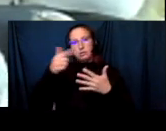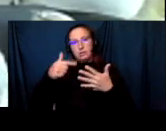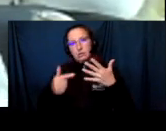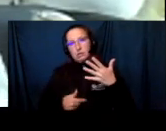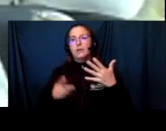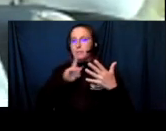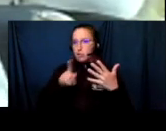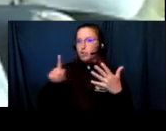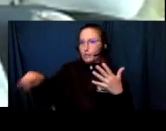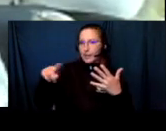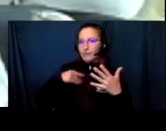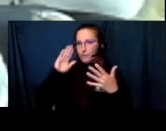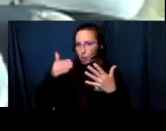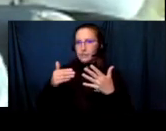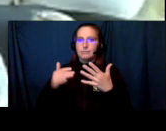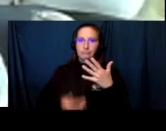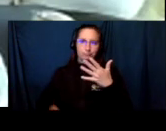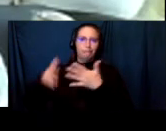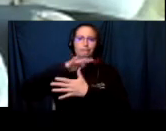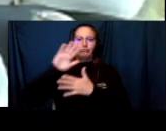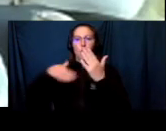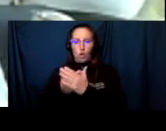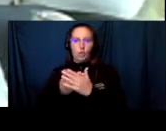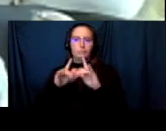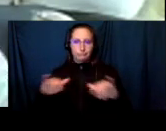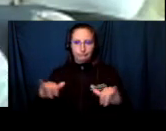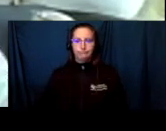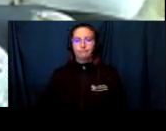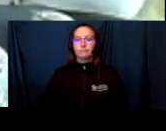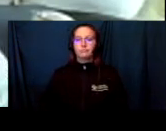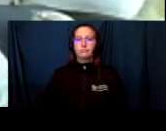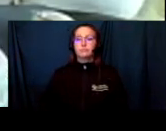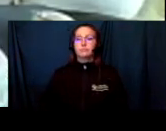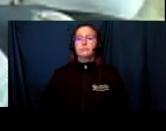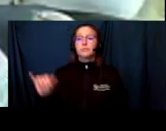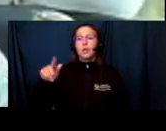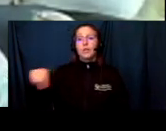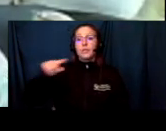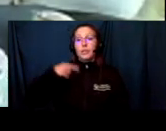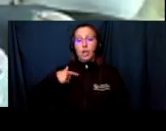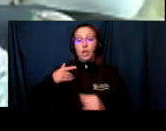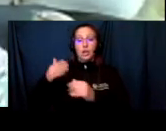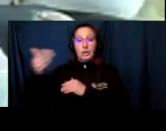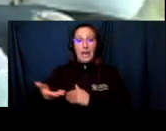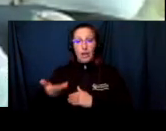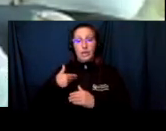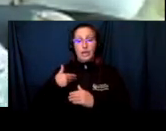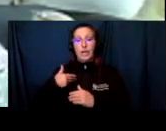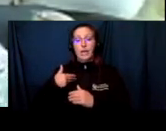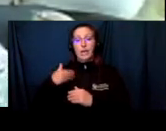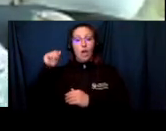focusing on. They are also hiring an audiology care coordination care coordinator to really help